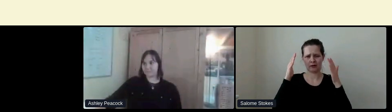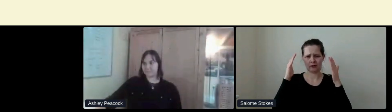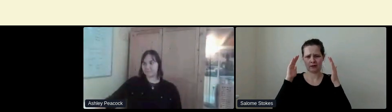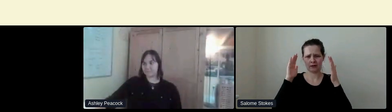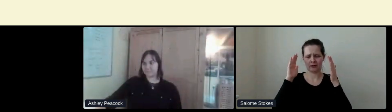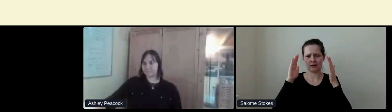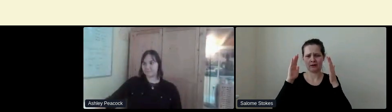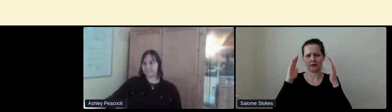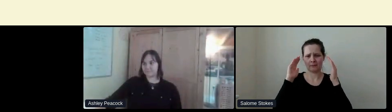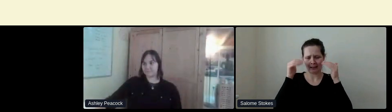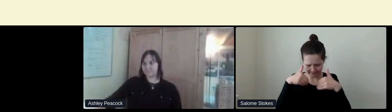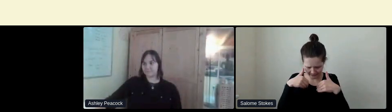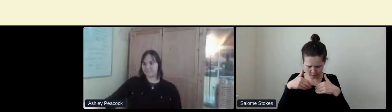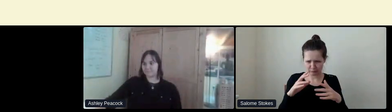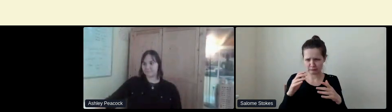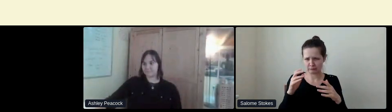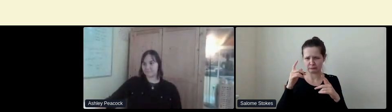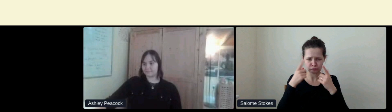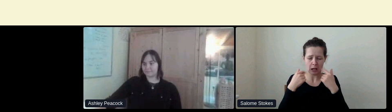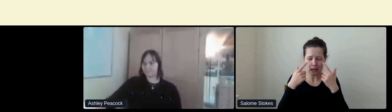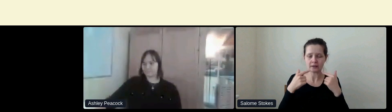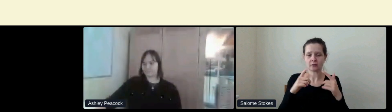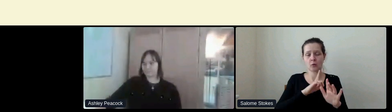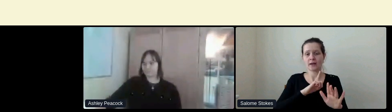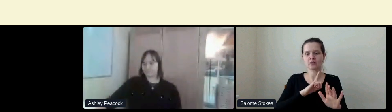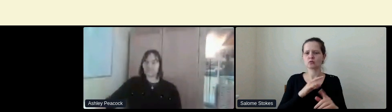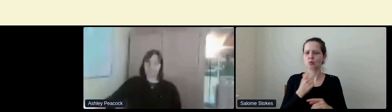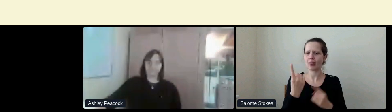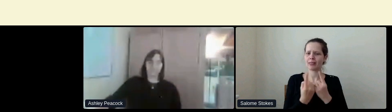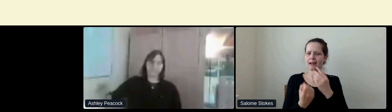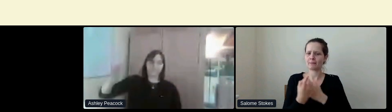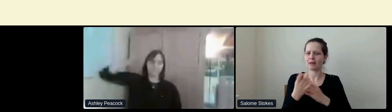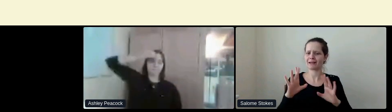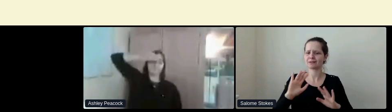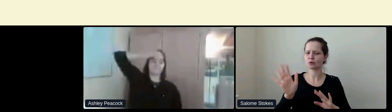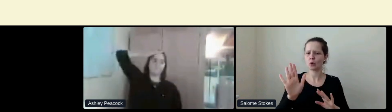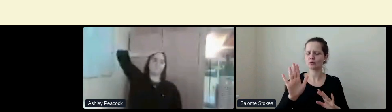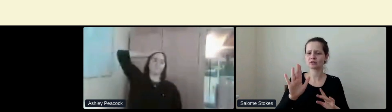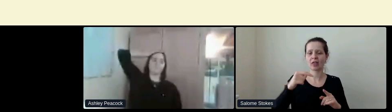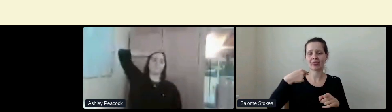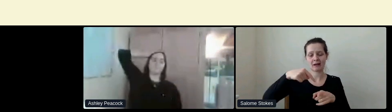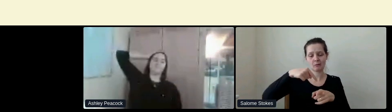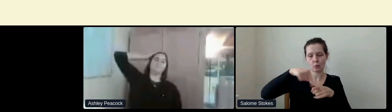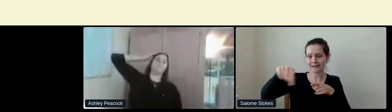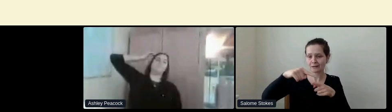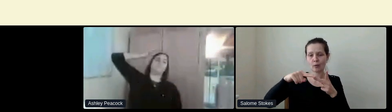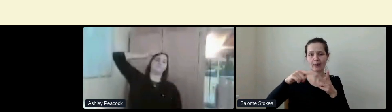it's normally all of the stuff that's happened in the day, the week, the month, who knows how long